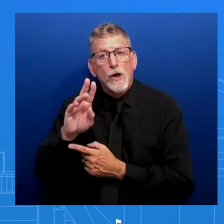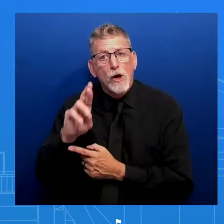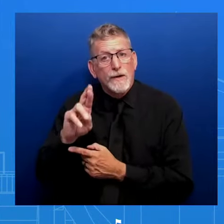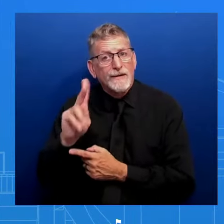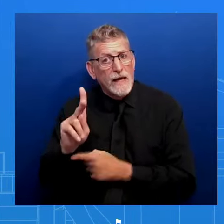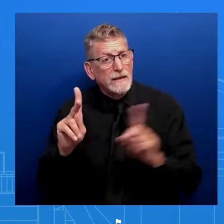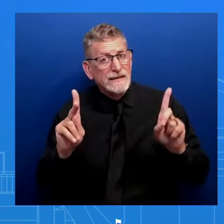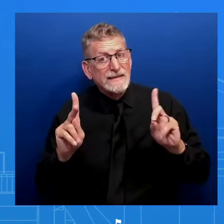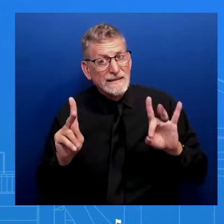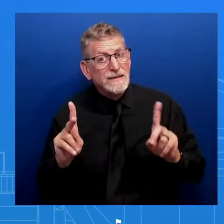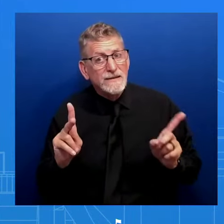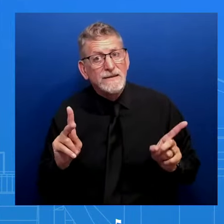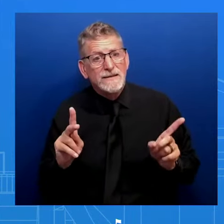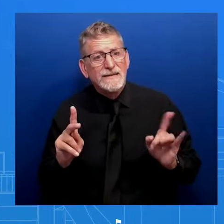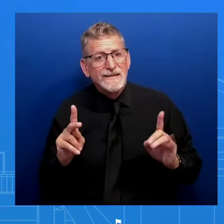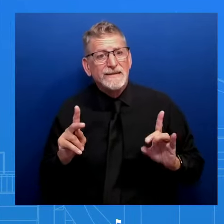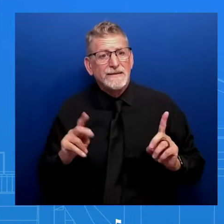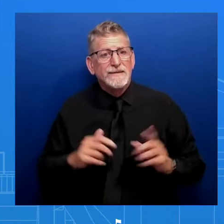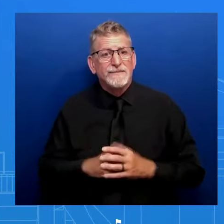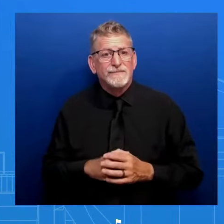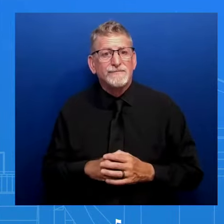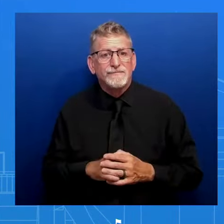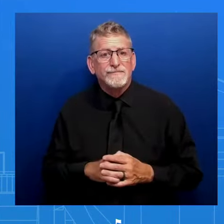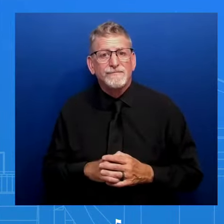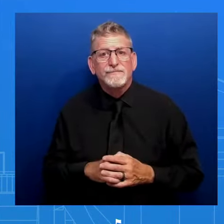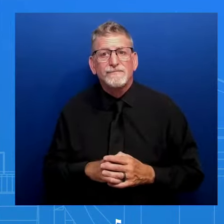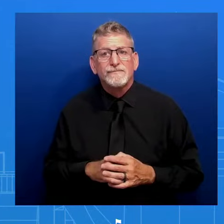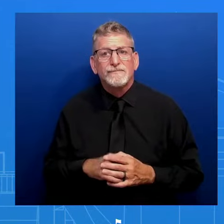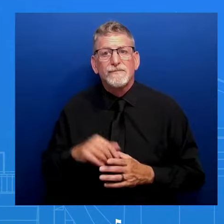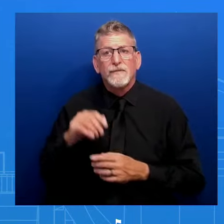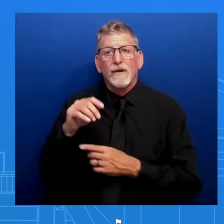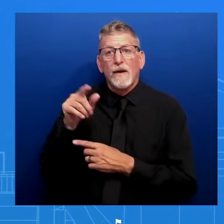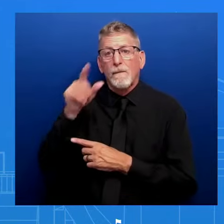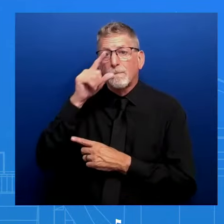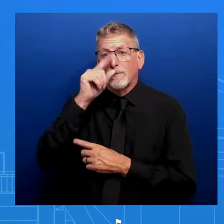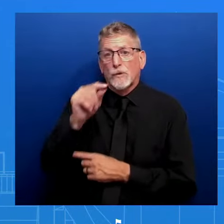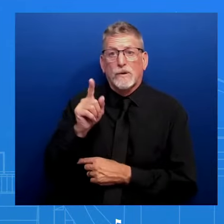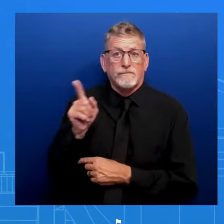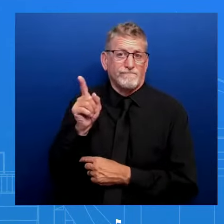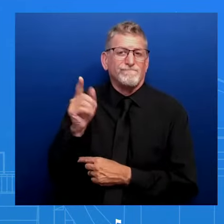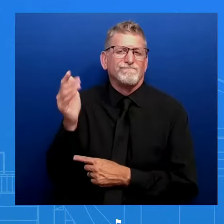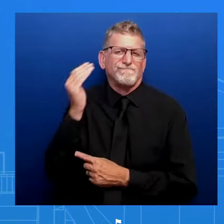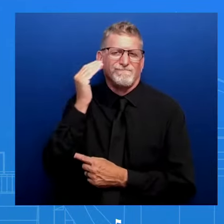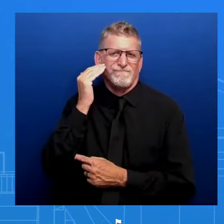that Mr. Putin knows he's having his own defense procurement problems, his own inventory problems,